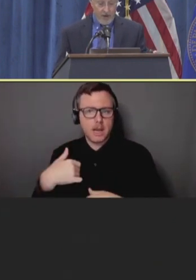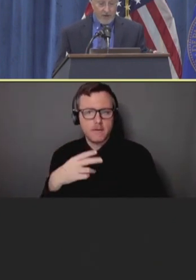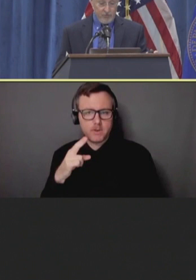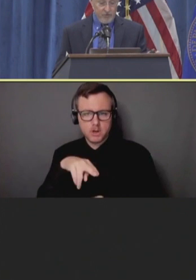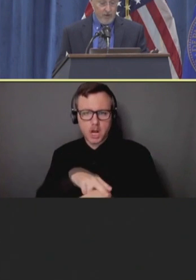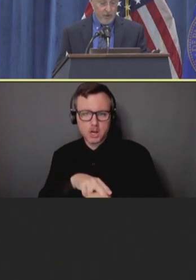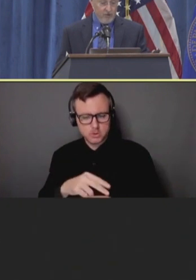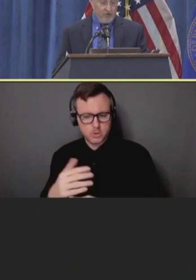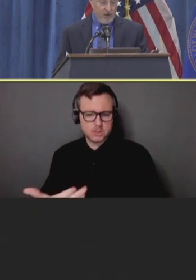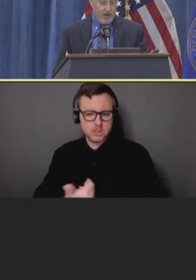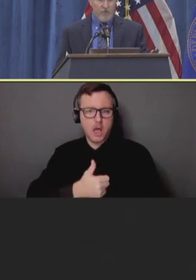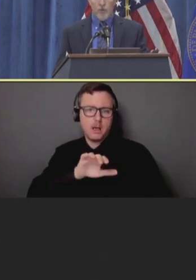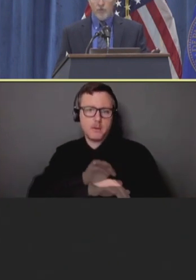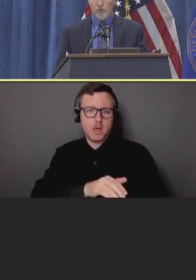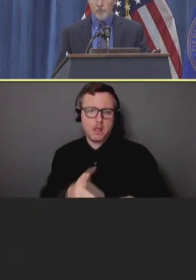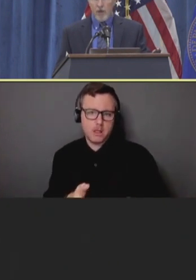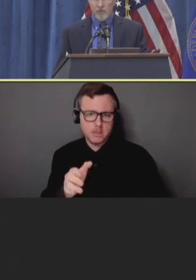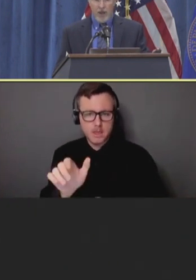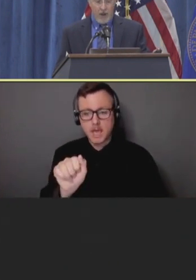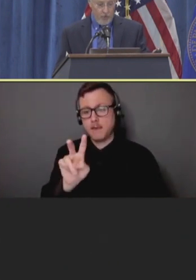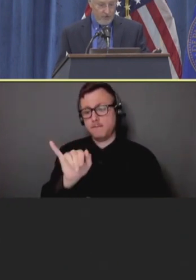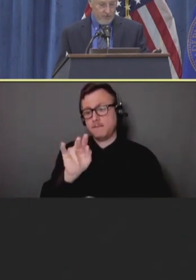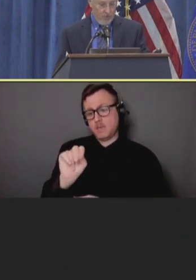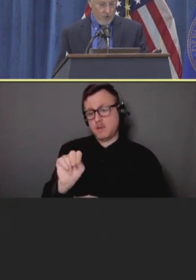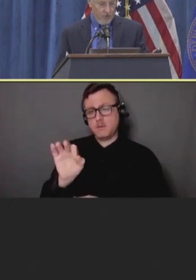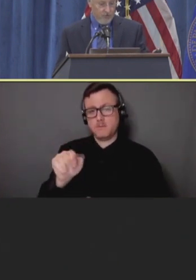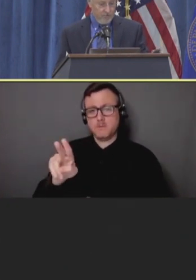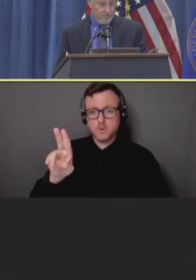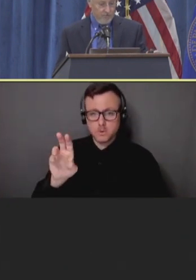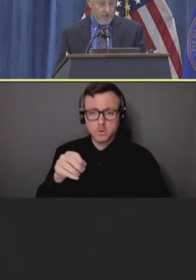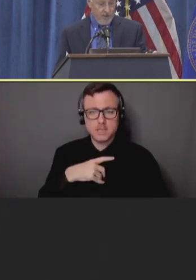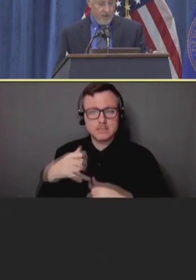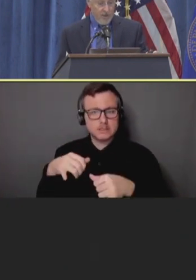us with some understanding of the U.S. response to outbreaks in birds.